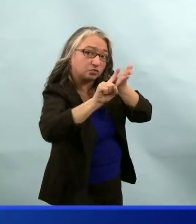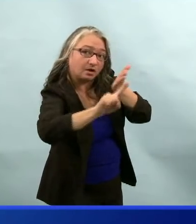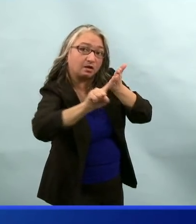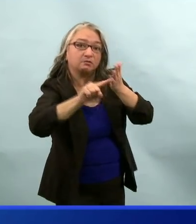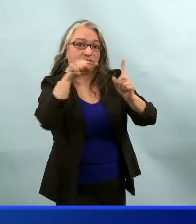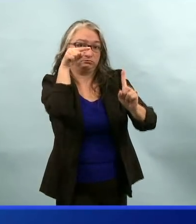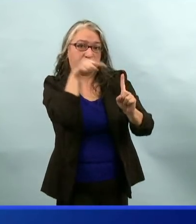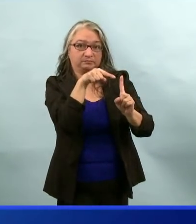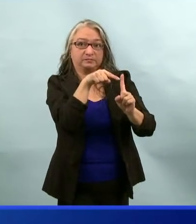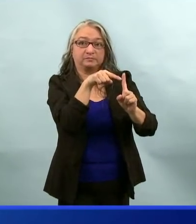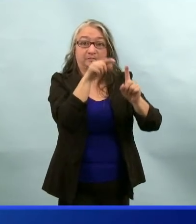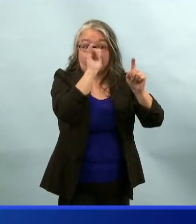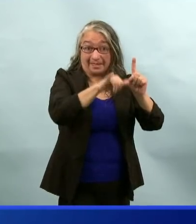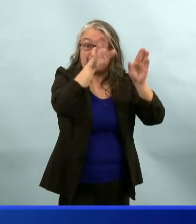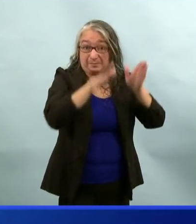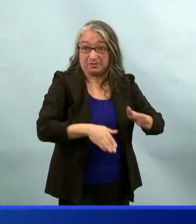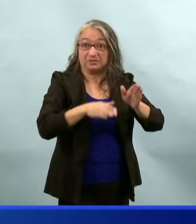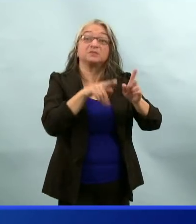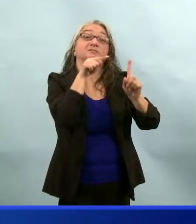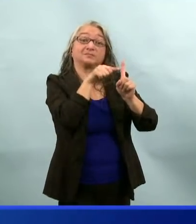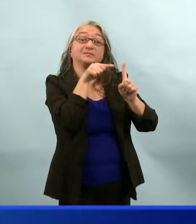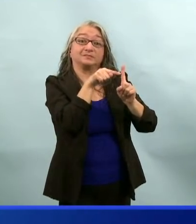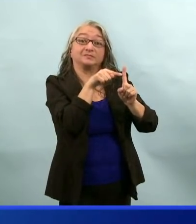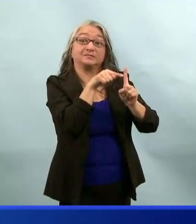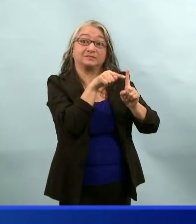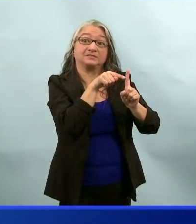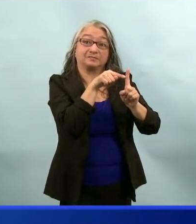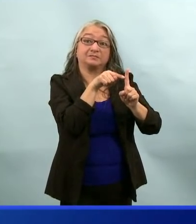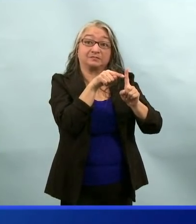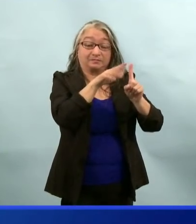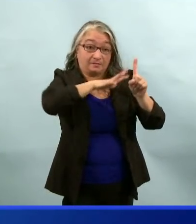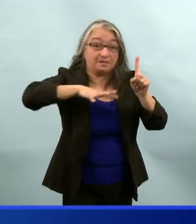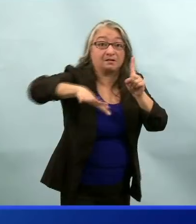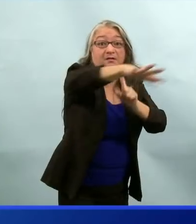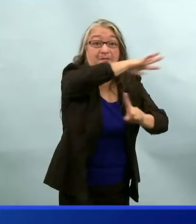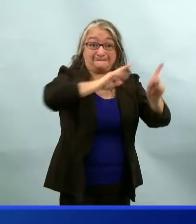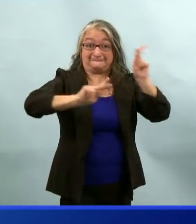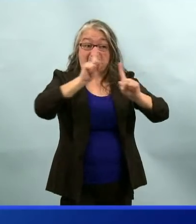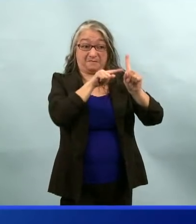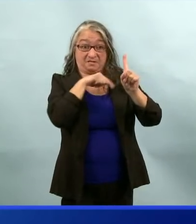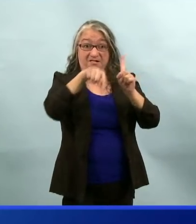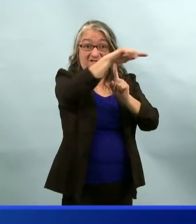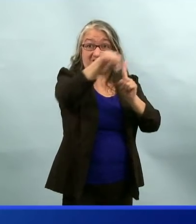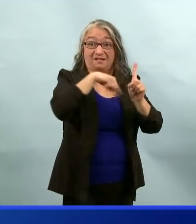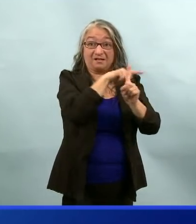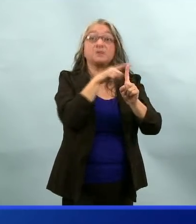you know that individuals are partaking in what we're asking them to do with quarantine and